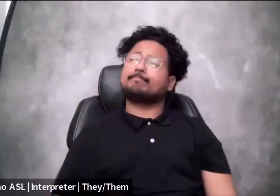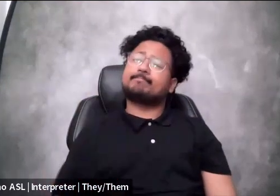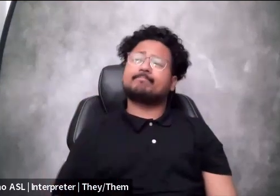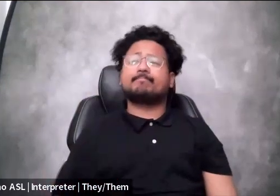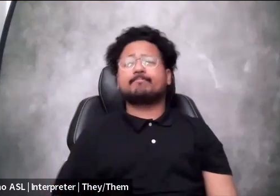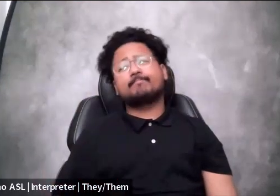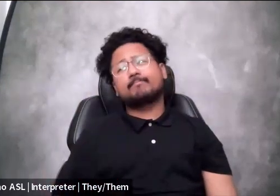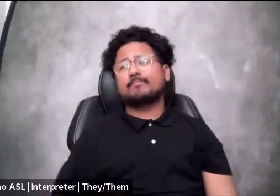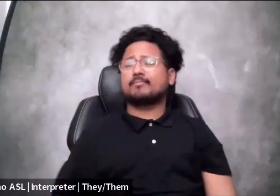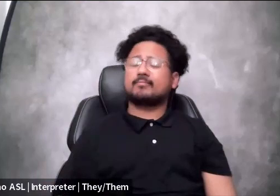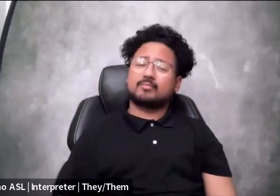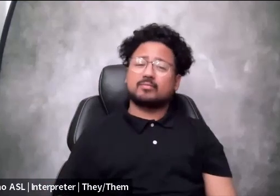so lucky that I feel guilty about it.